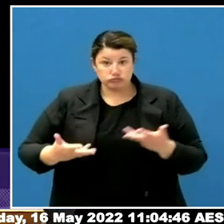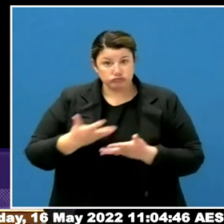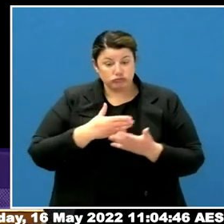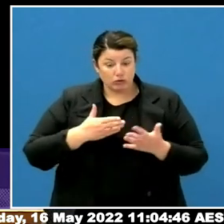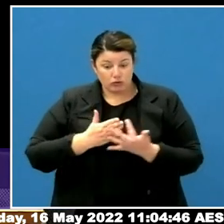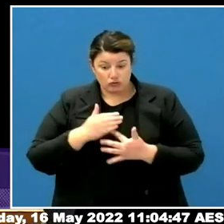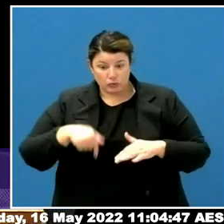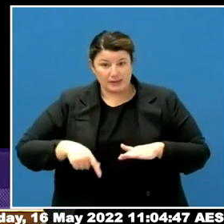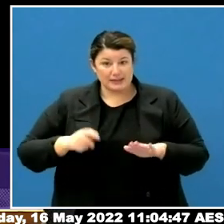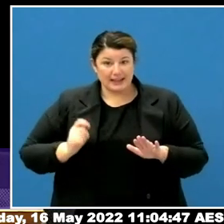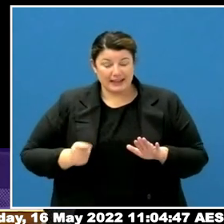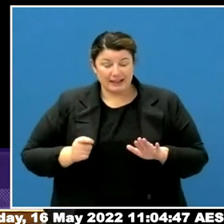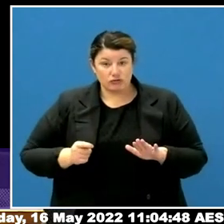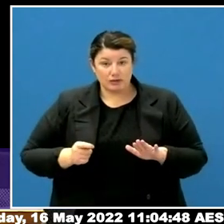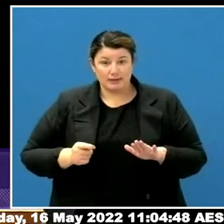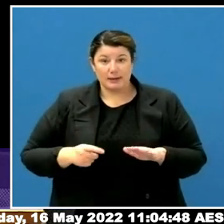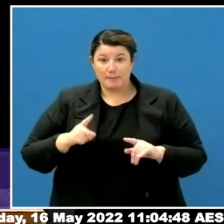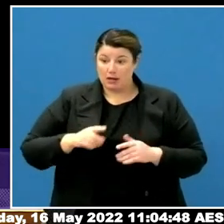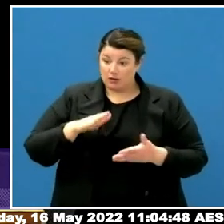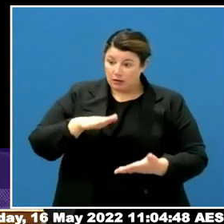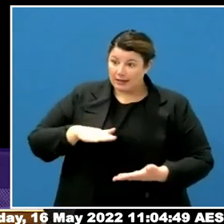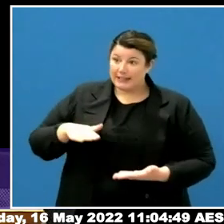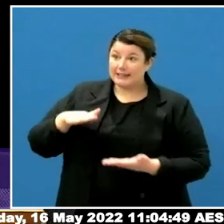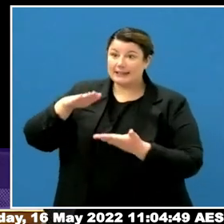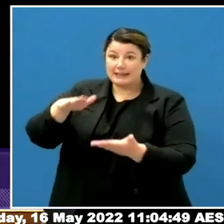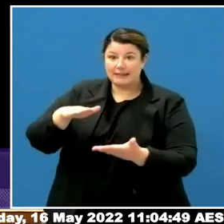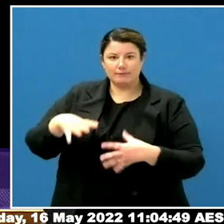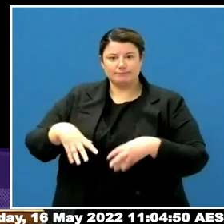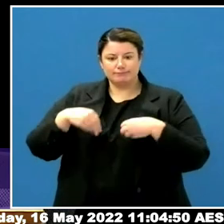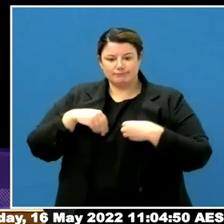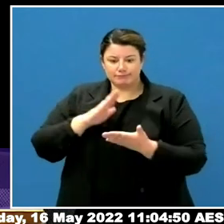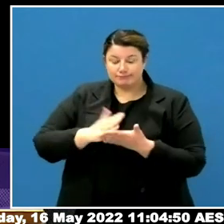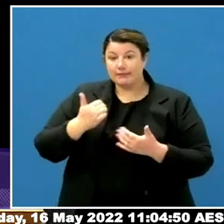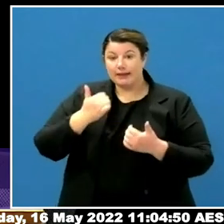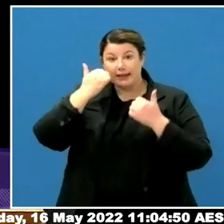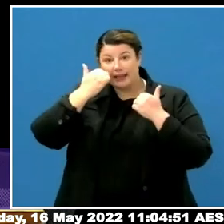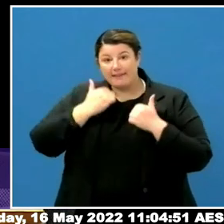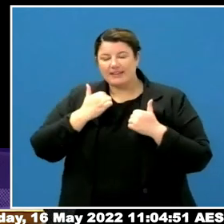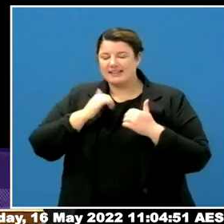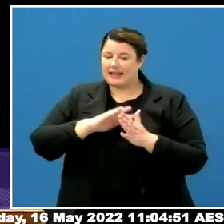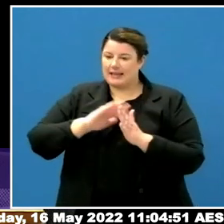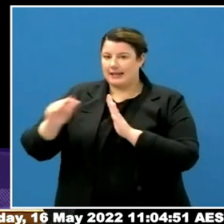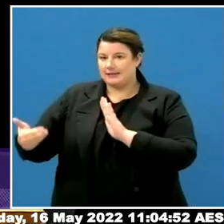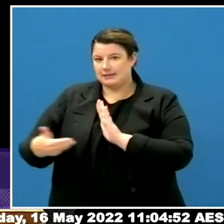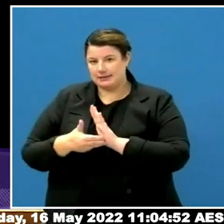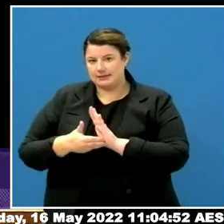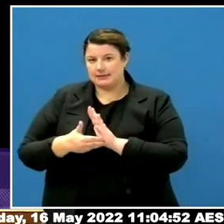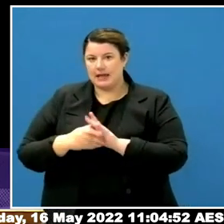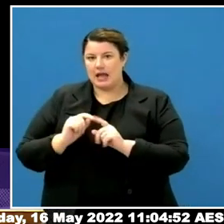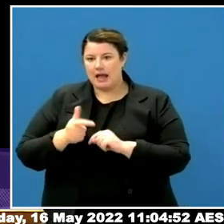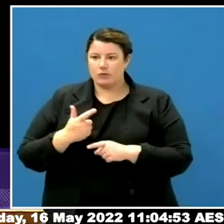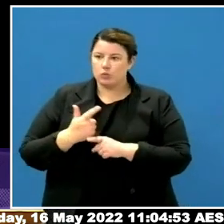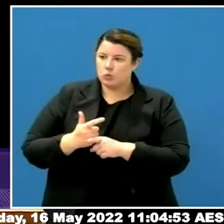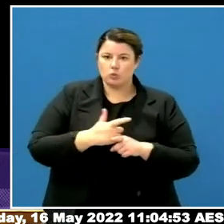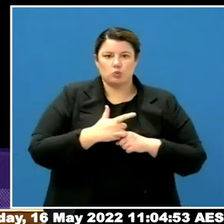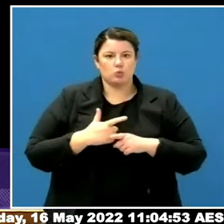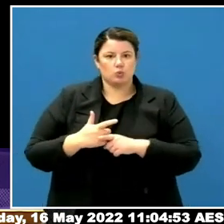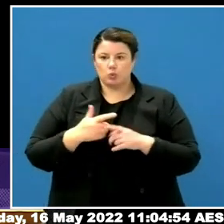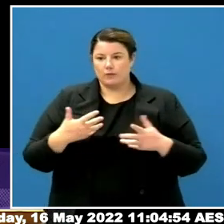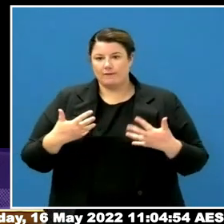However, formal tendering of documents into evidence will be done following the conclusion of the oral presentation of the evidence this week.